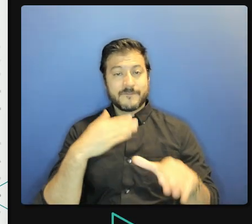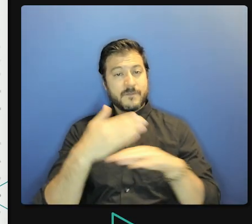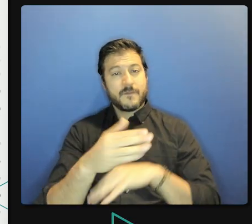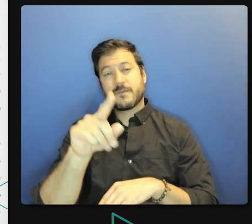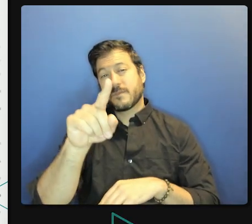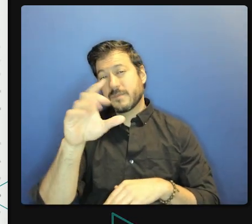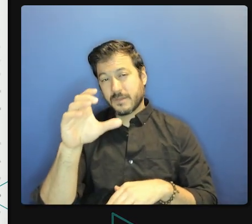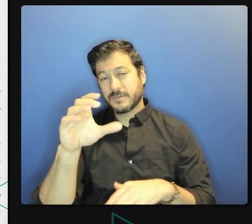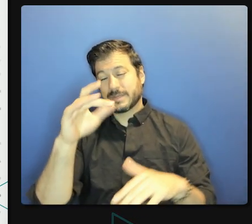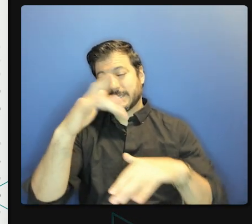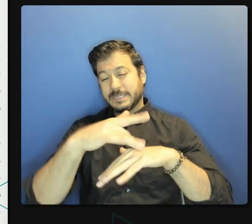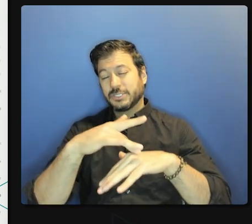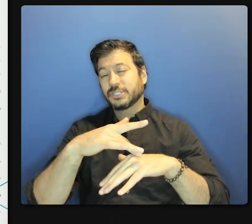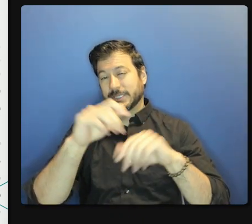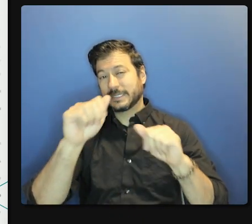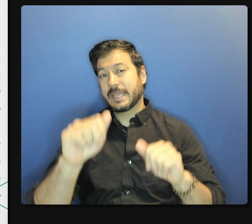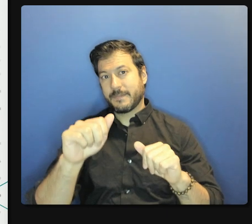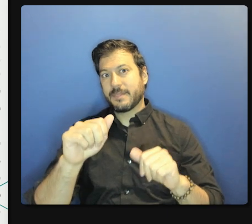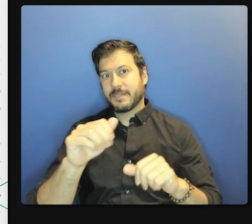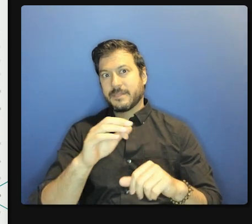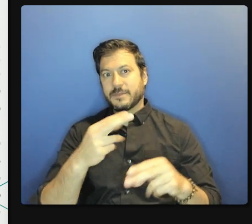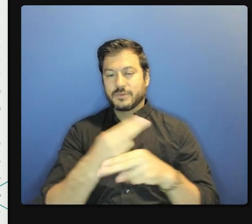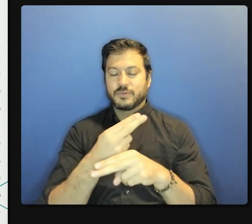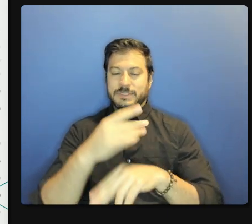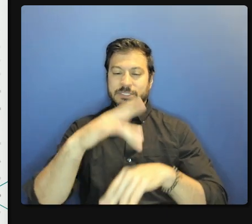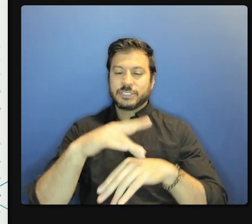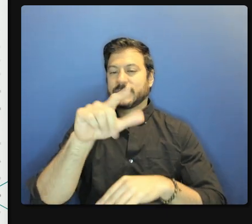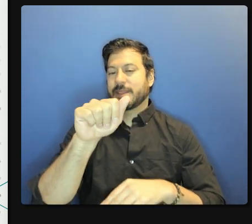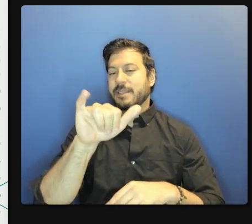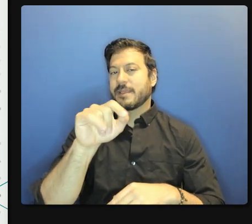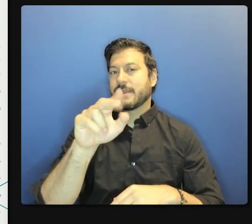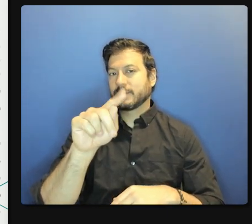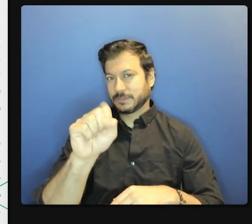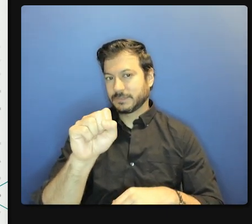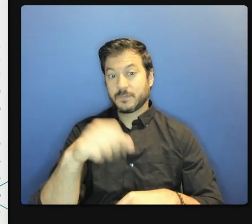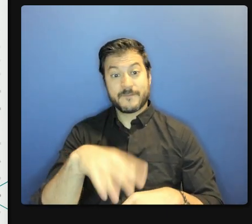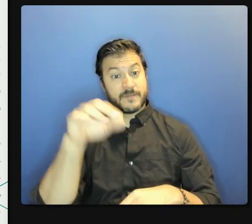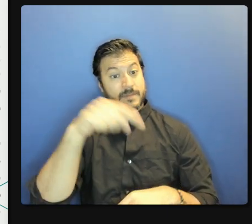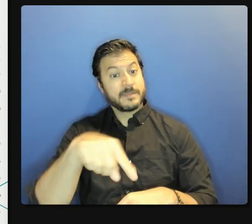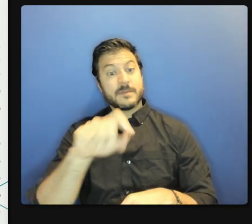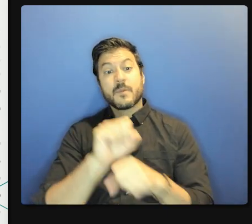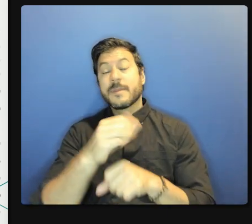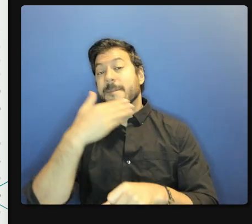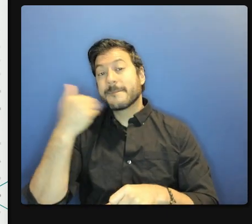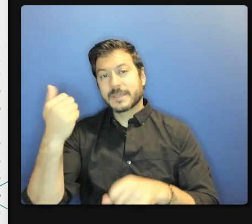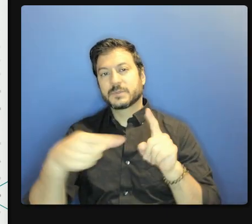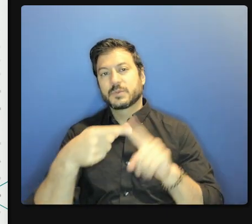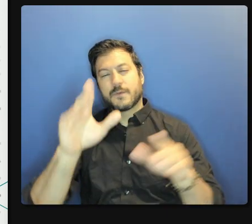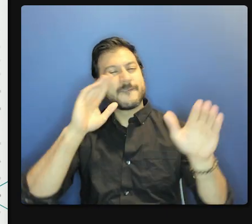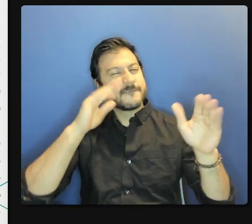Our catalog has +100 touch enabled games that leverage touch layouts. We've found these layouts work best